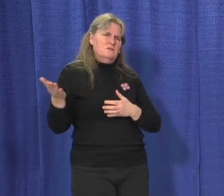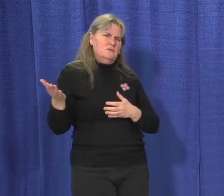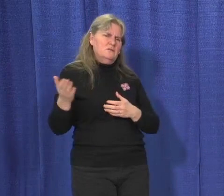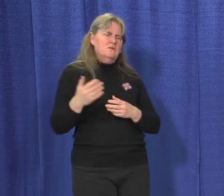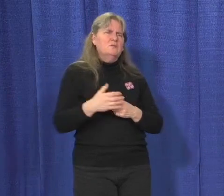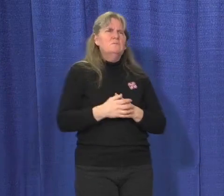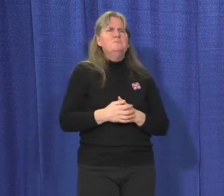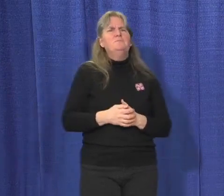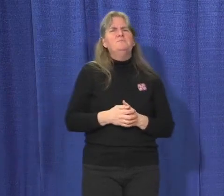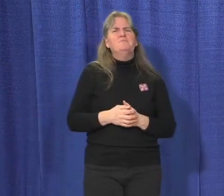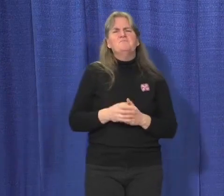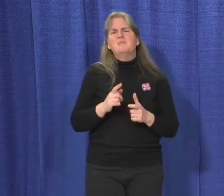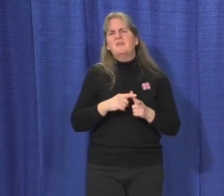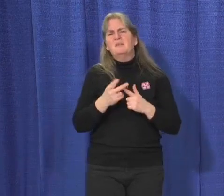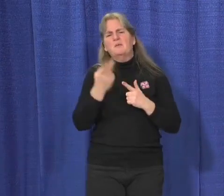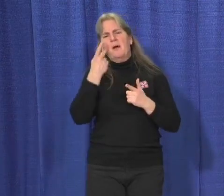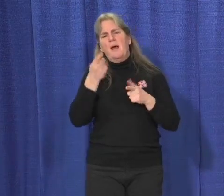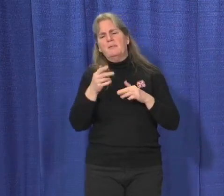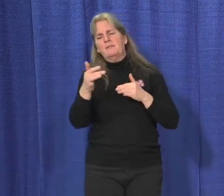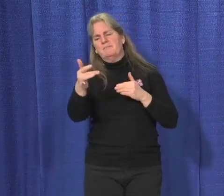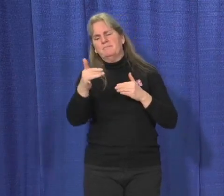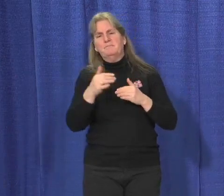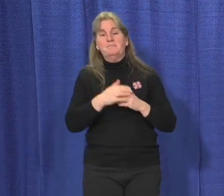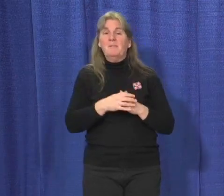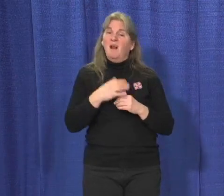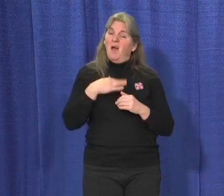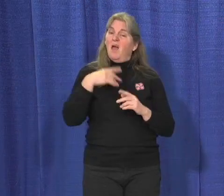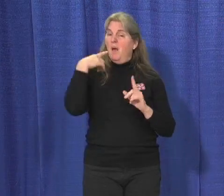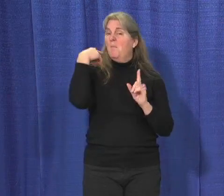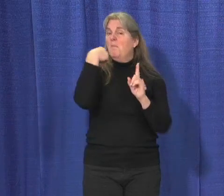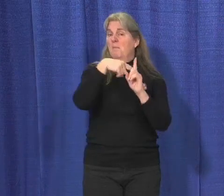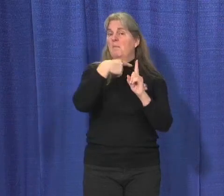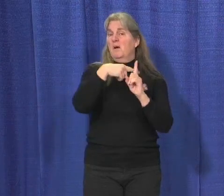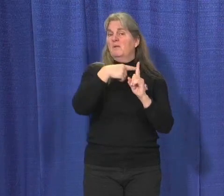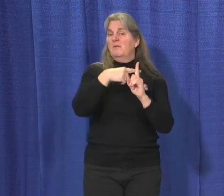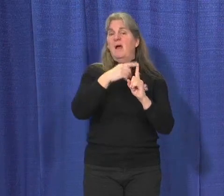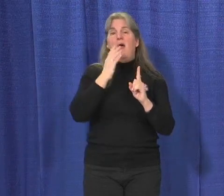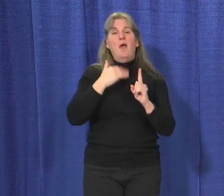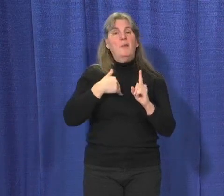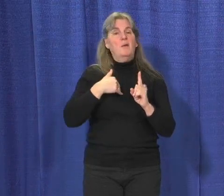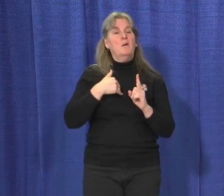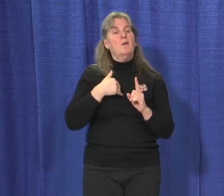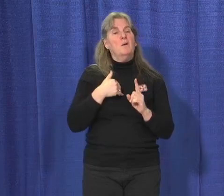And then we will see where we got to.